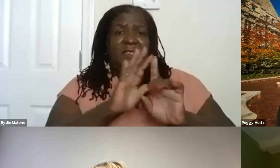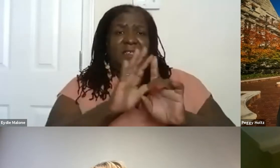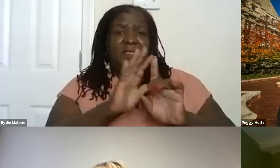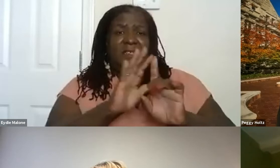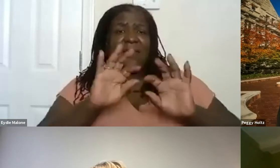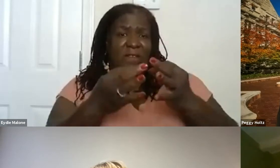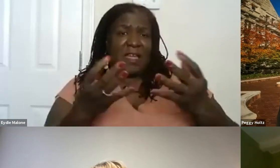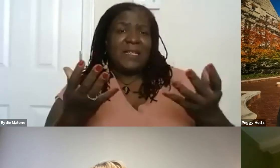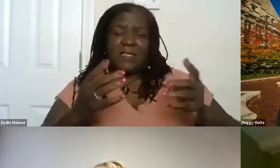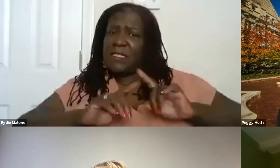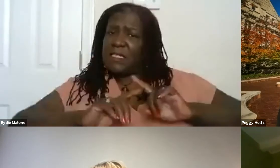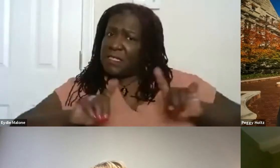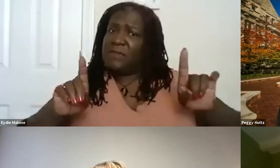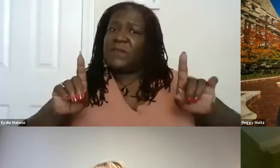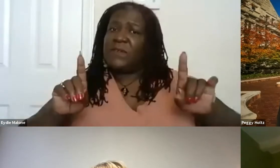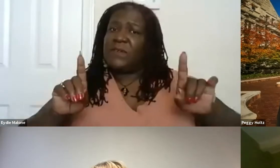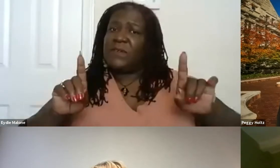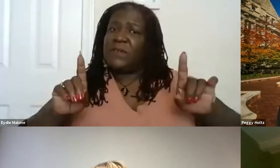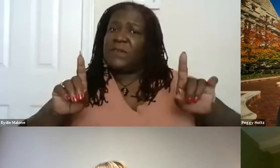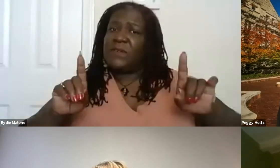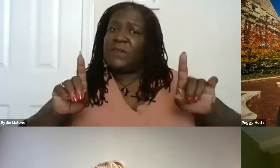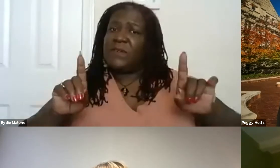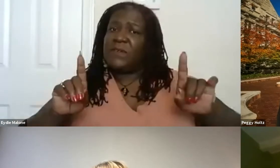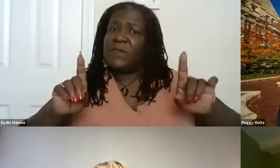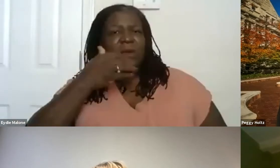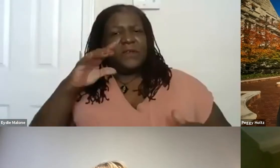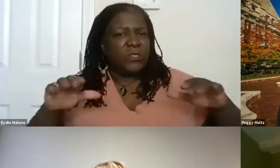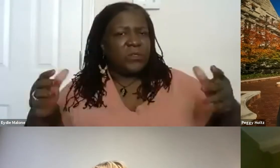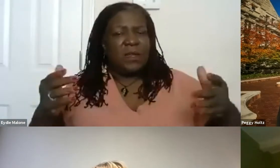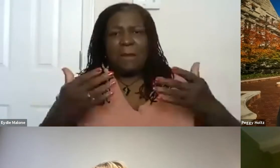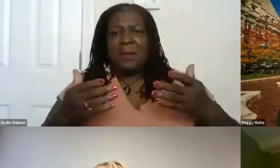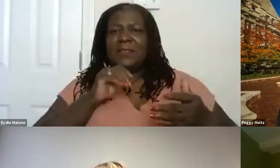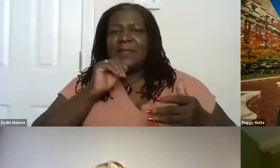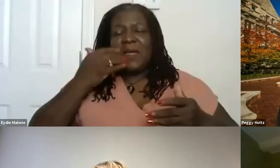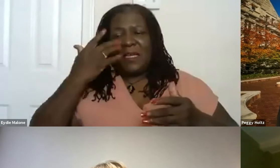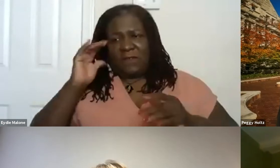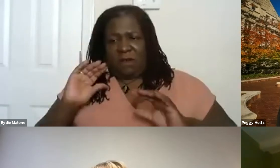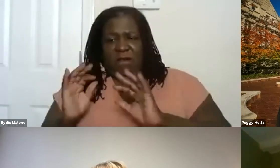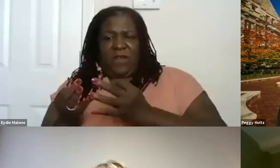for your individual because maybe it isn't the best, but for our family, it was, because